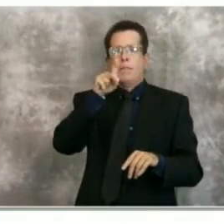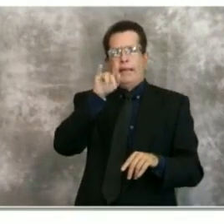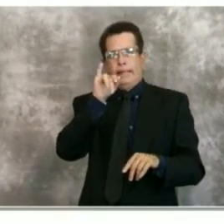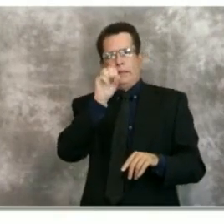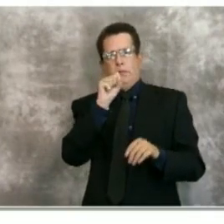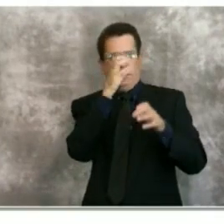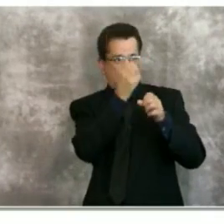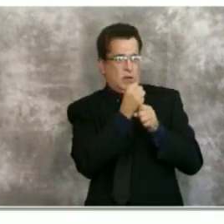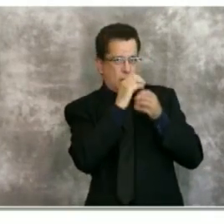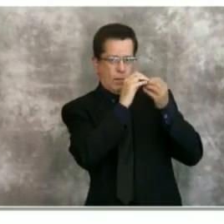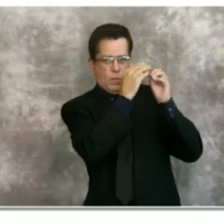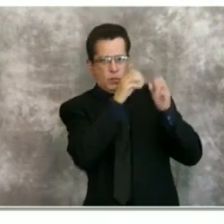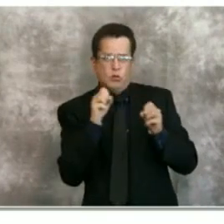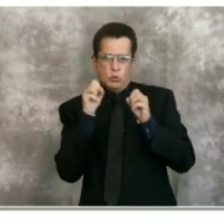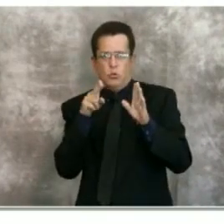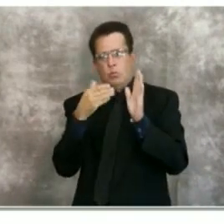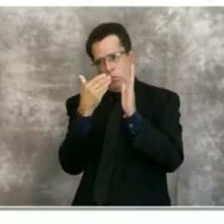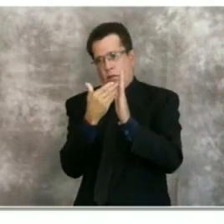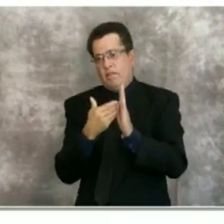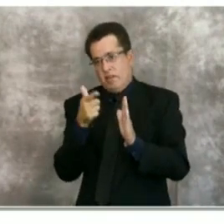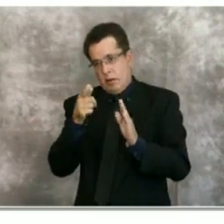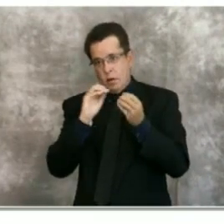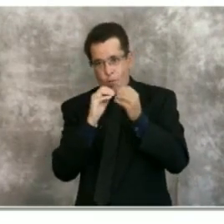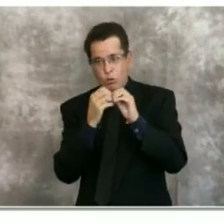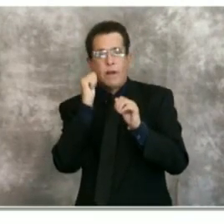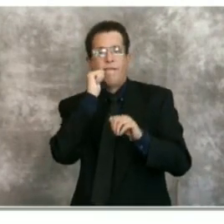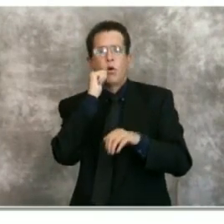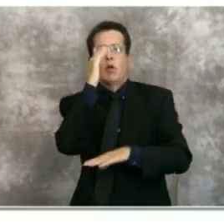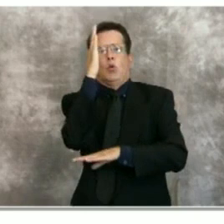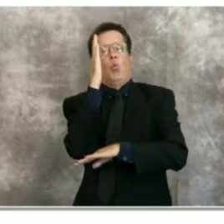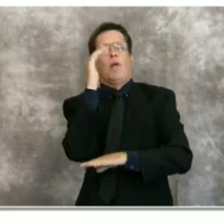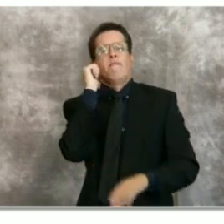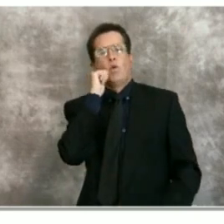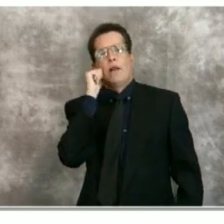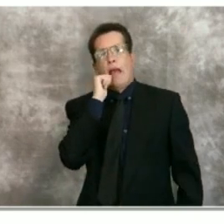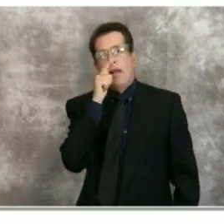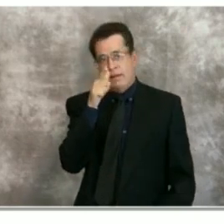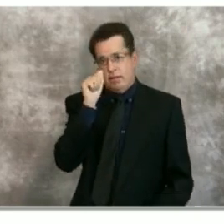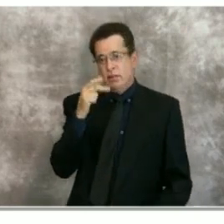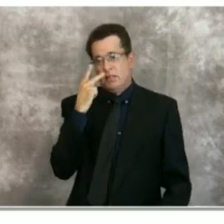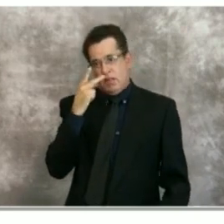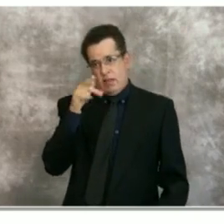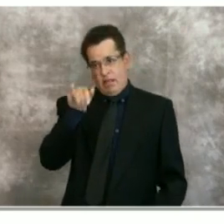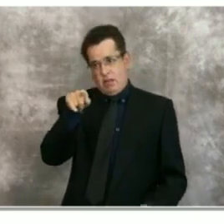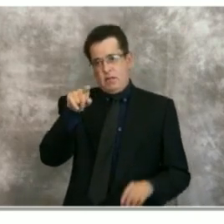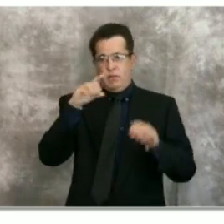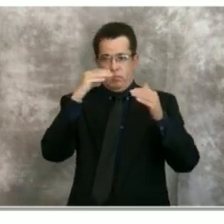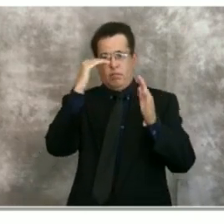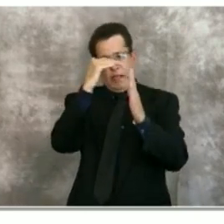GLOBAL NATIONAL AND STATEWIDE STATISTICS ARE BASED ON THE DATA THAT WE WE TREAT EVERY DAY FROM THE JOHNS HOPKINS